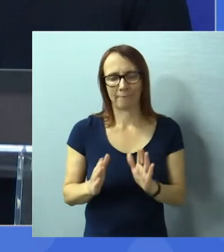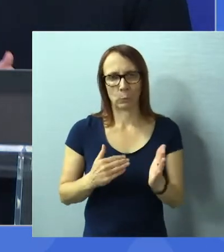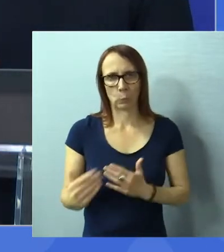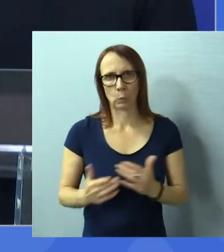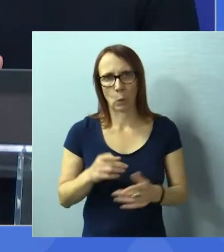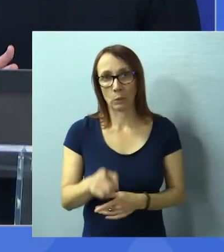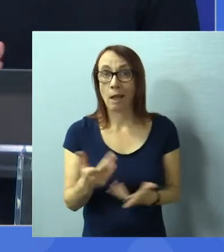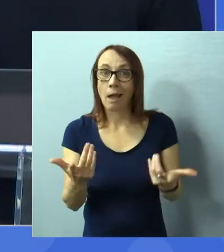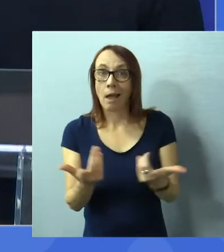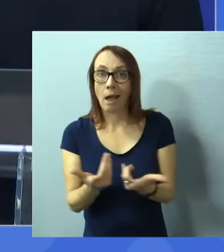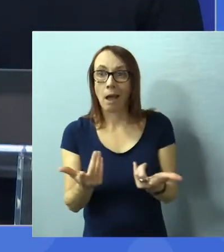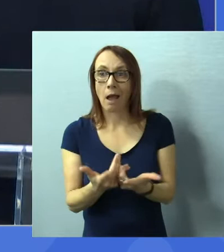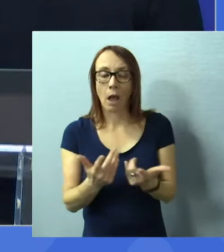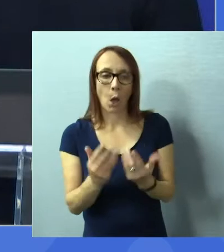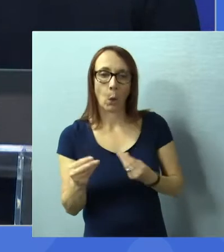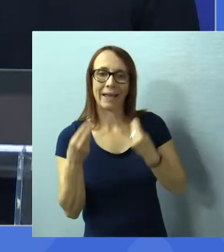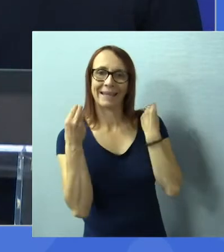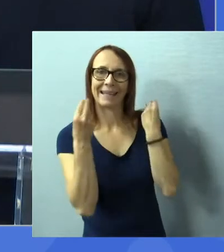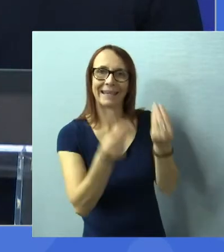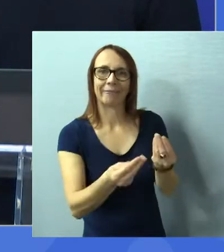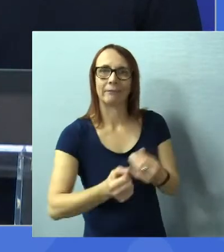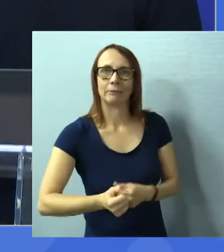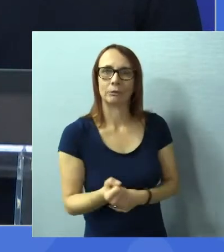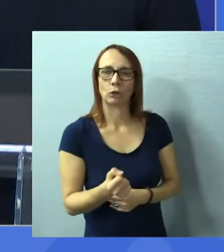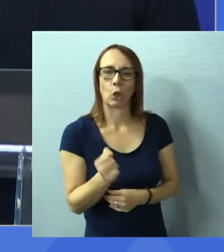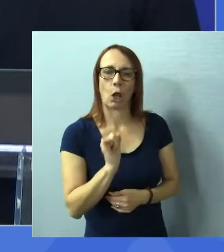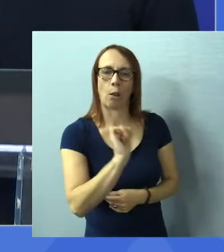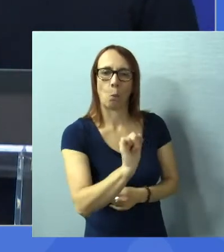do that was to give Scotland a devolved legislature to Parliament it's one